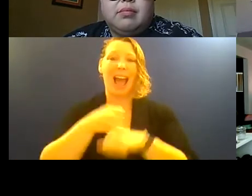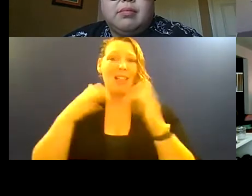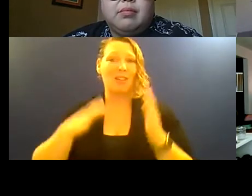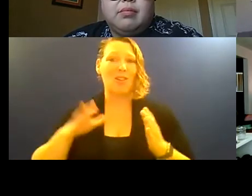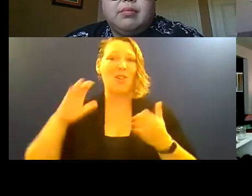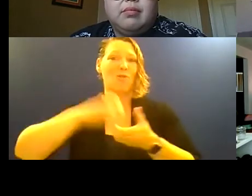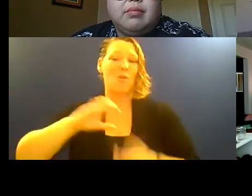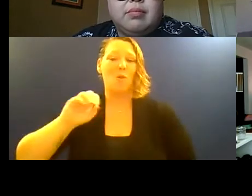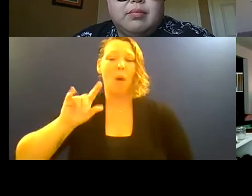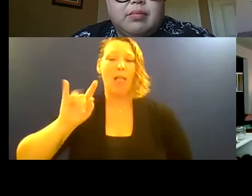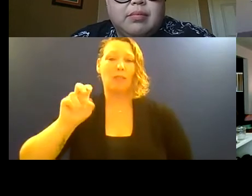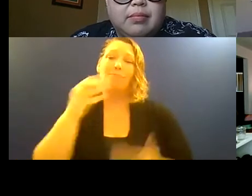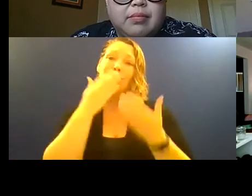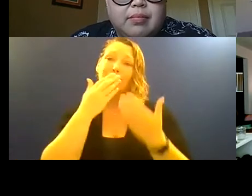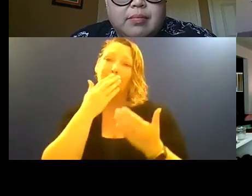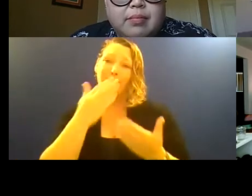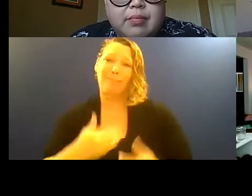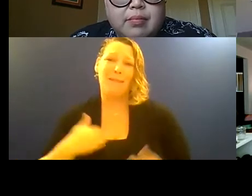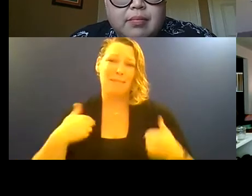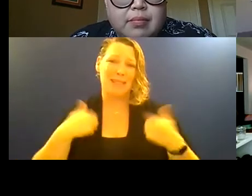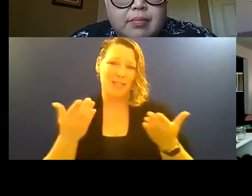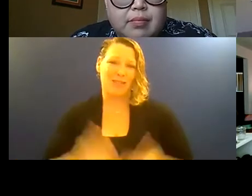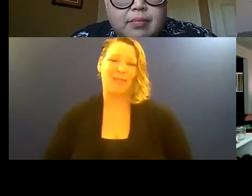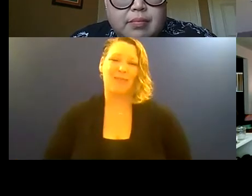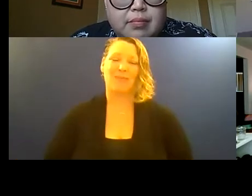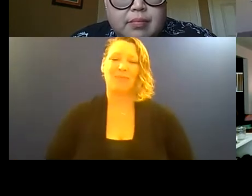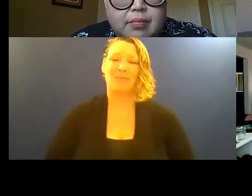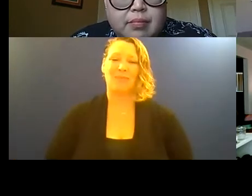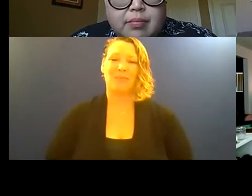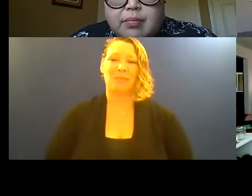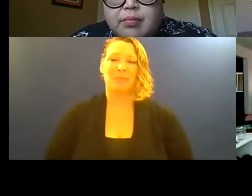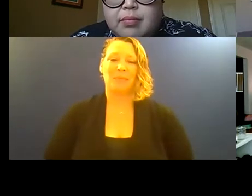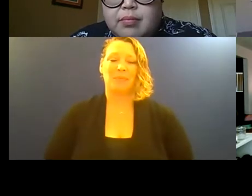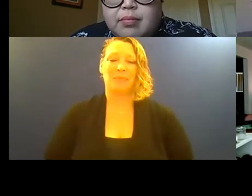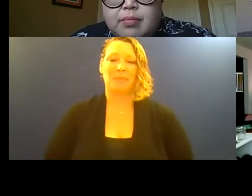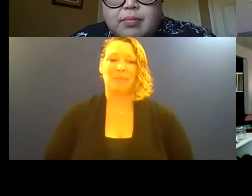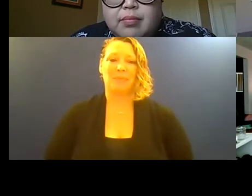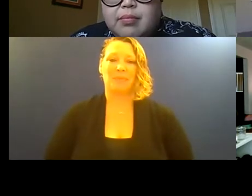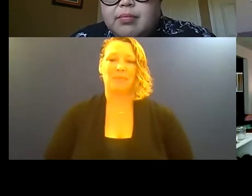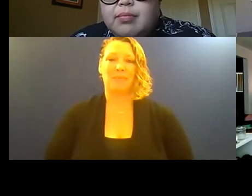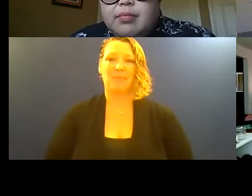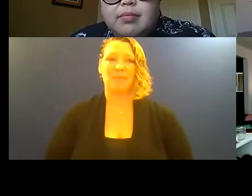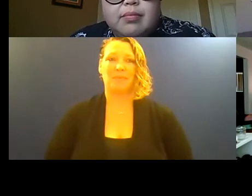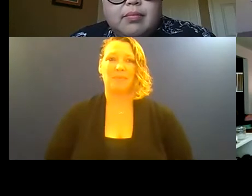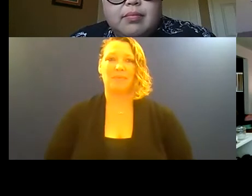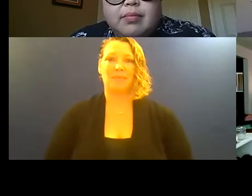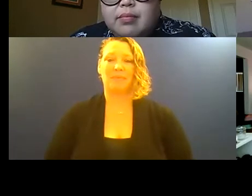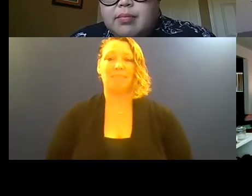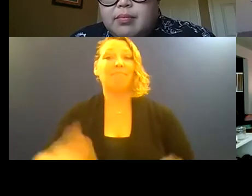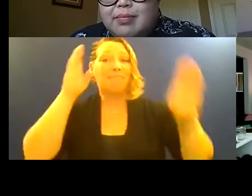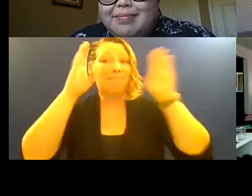Thanks for having me.